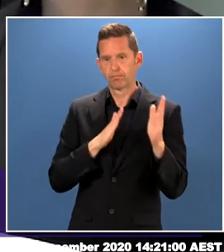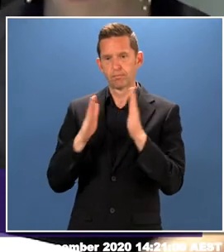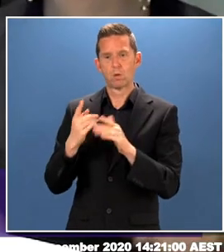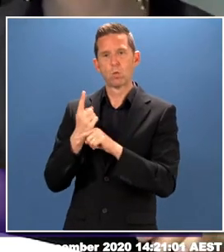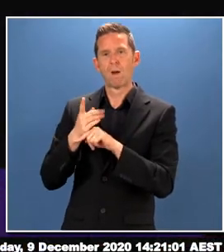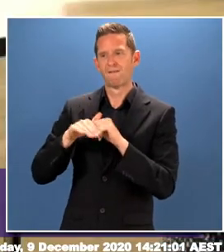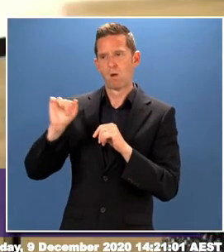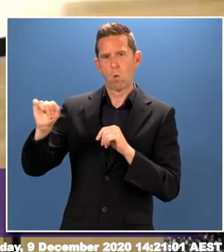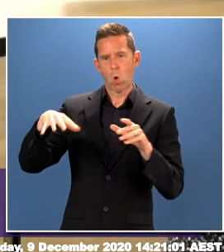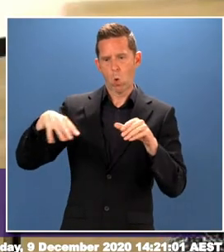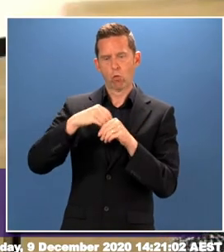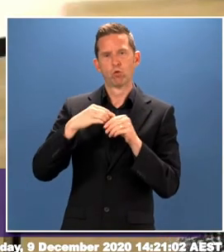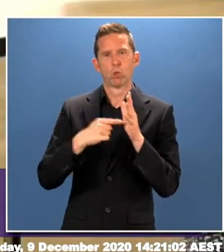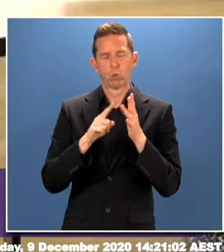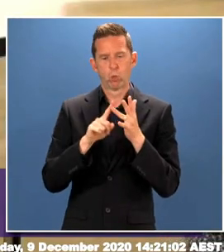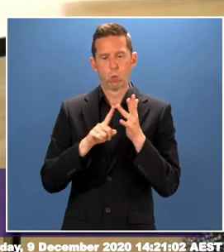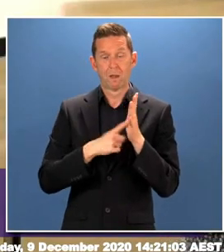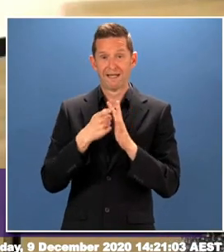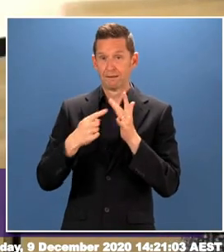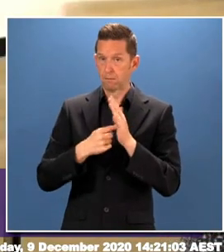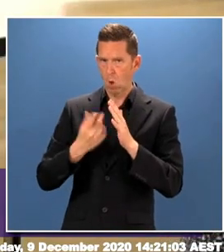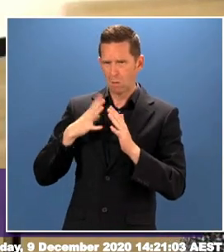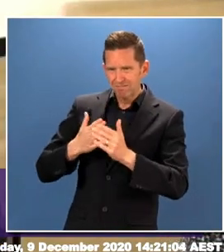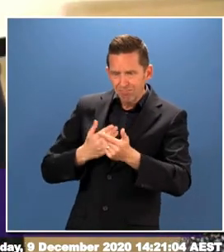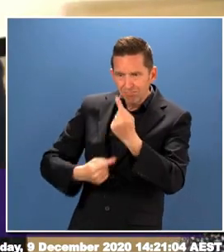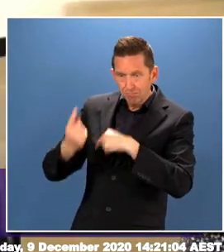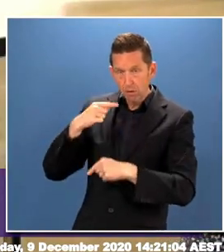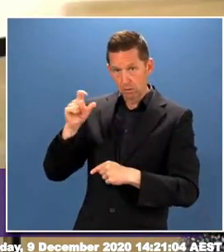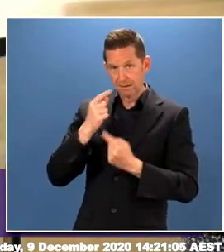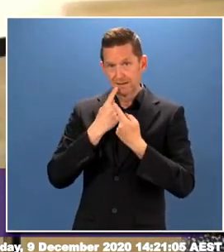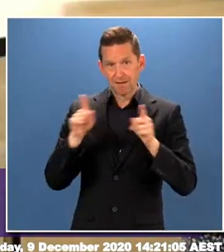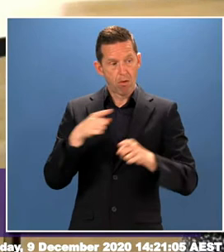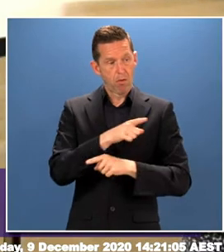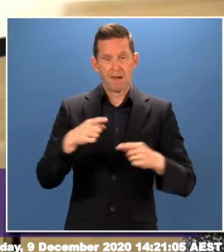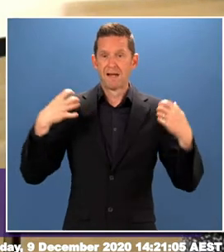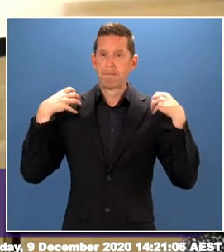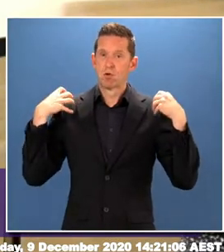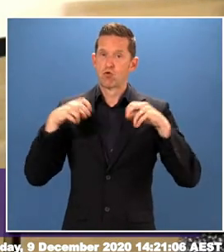inclusion toolkit. Perhaps briefly if we can just tell the Commissioners what it's about and if